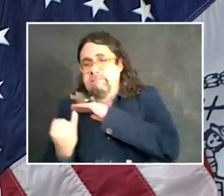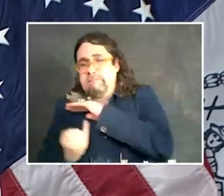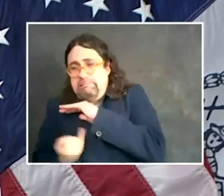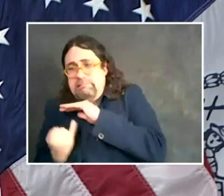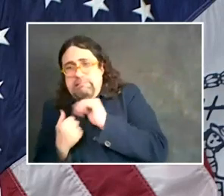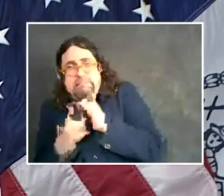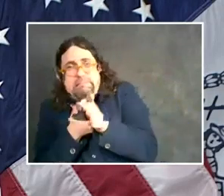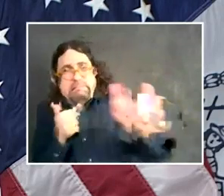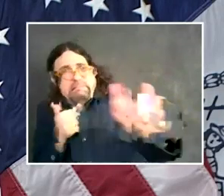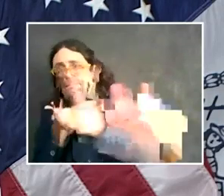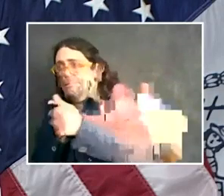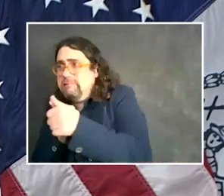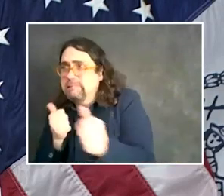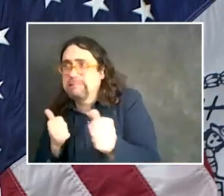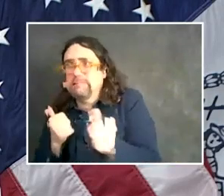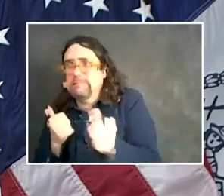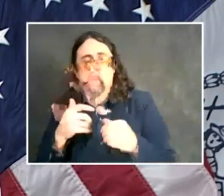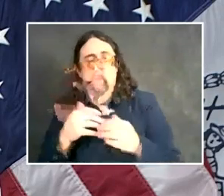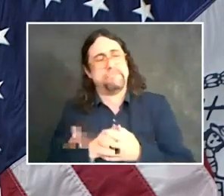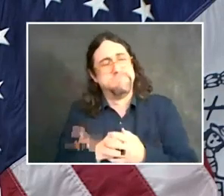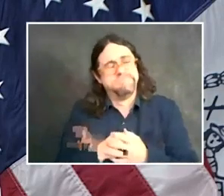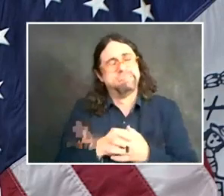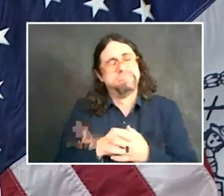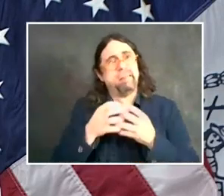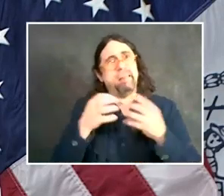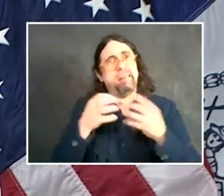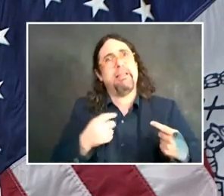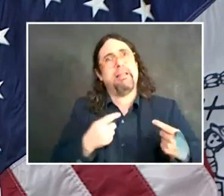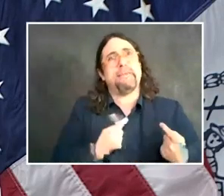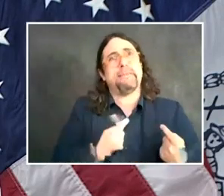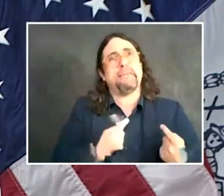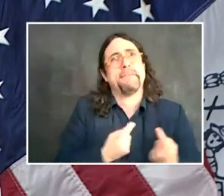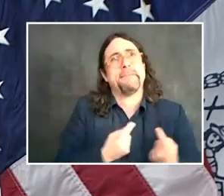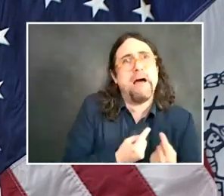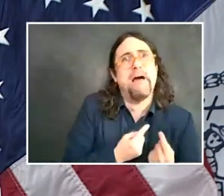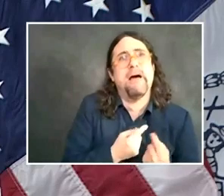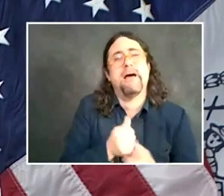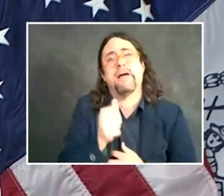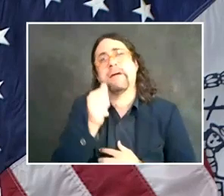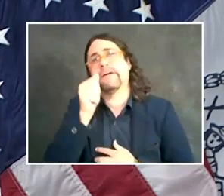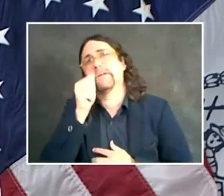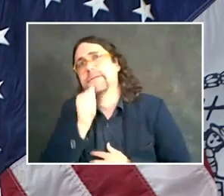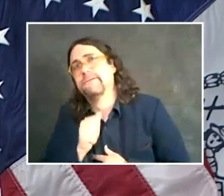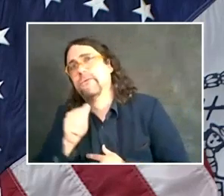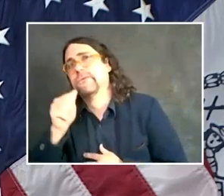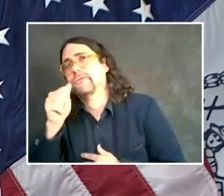GRANDCHILDREN OR NOT THE VISITS THAT YOU ARE USED TO HAVING FROM NEIGHBORS.